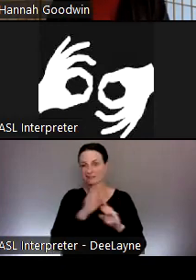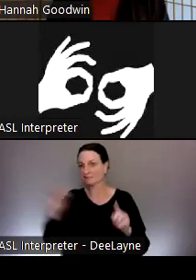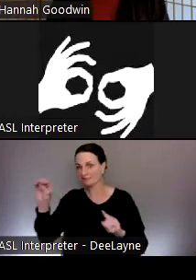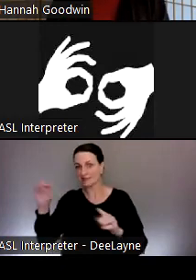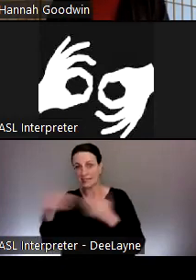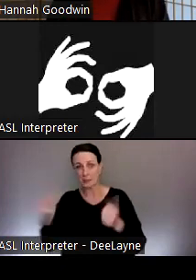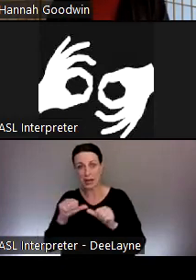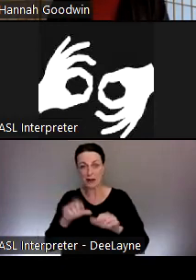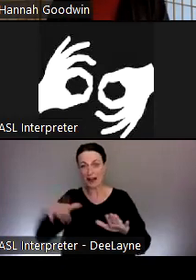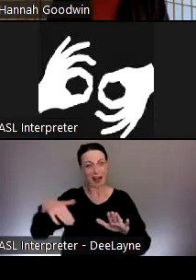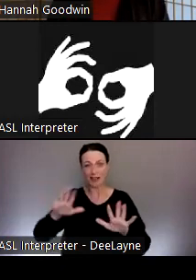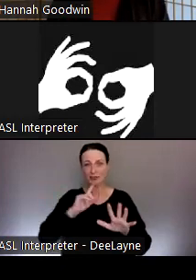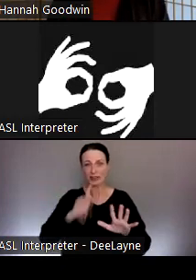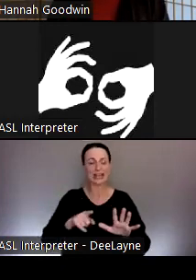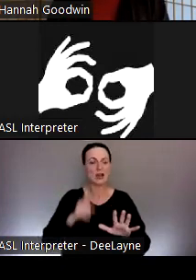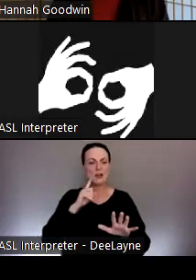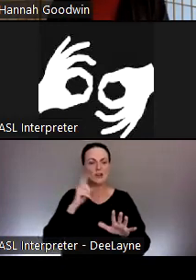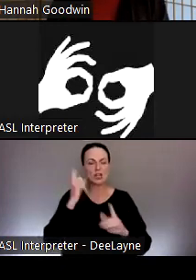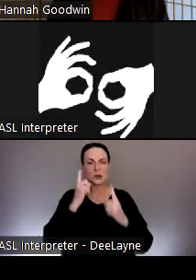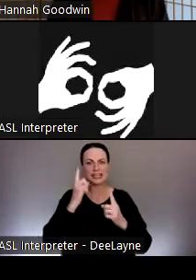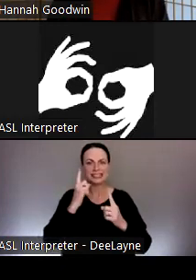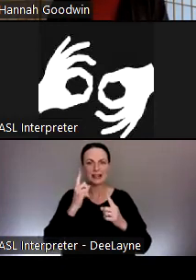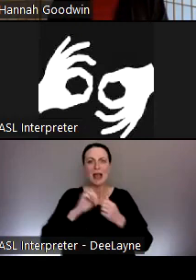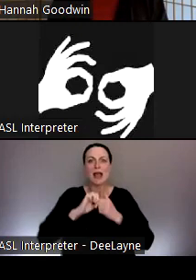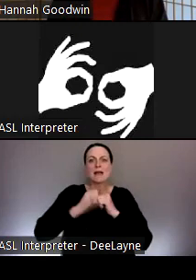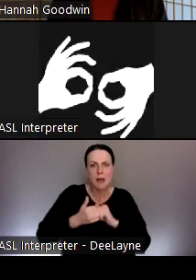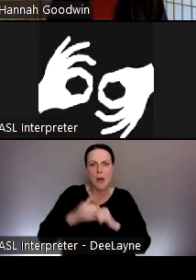for you to really consider the modes of engagement,